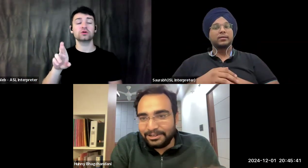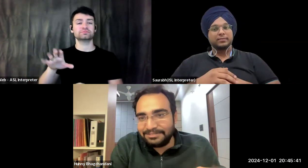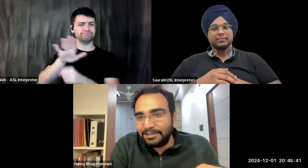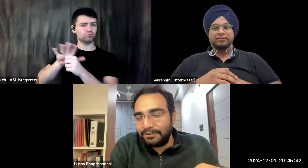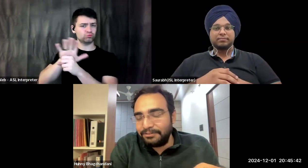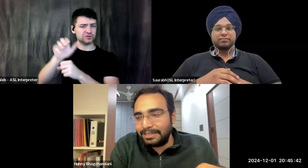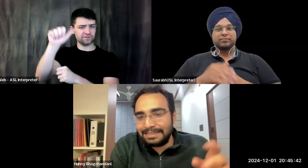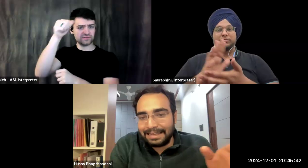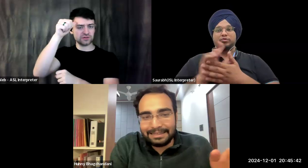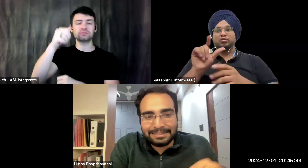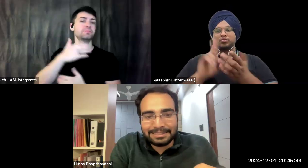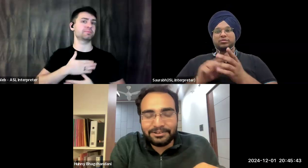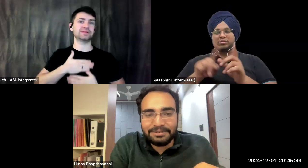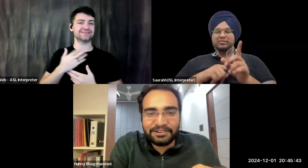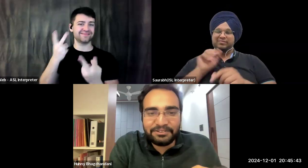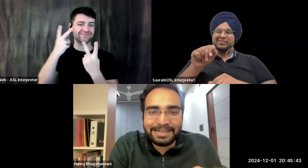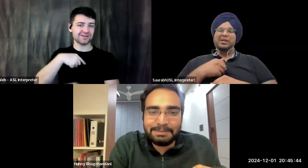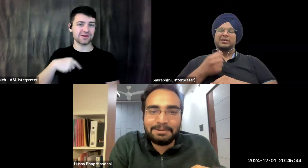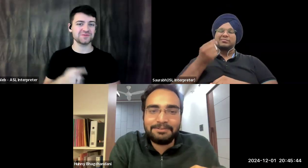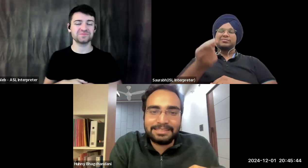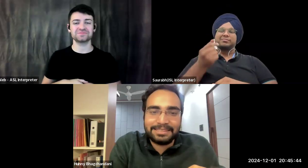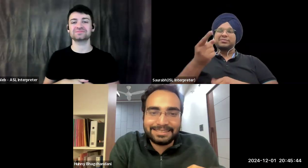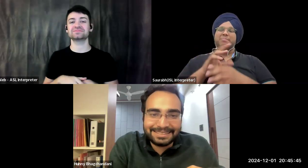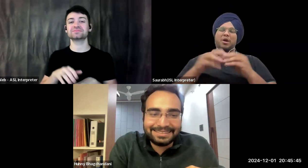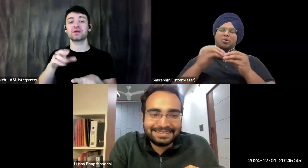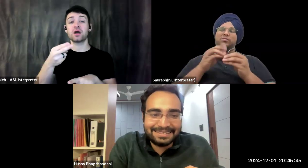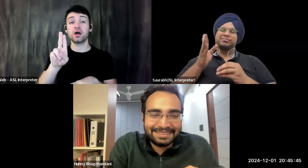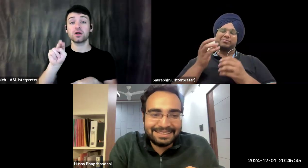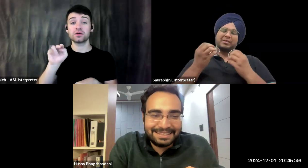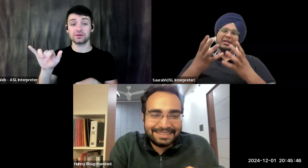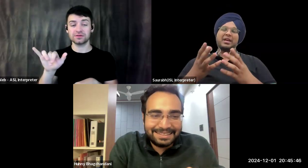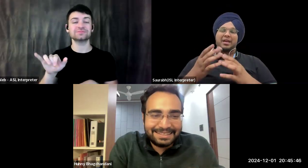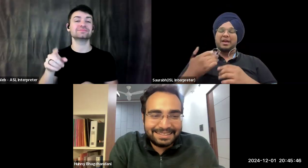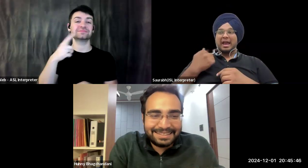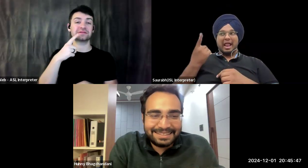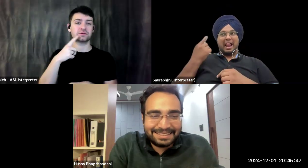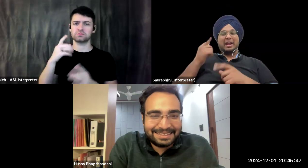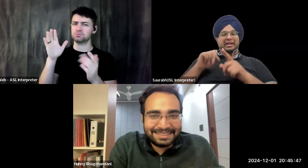[Hunny speaking] Bangalore is very often for us like yesterday only, one of my team member was there.